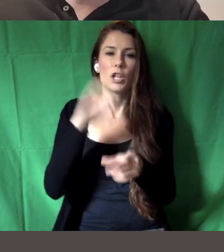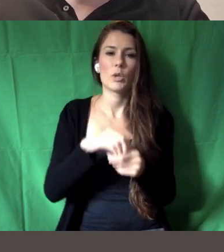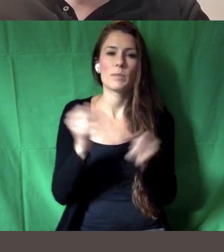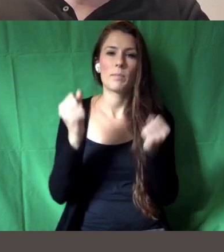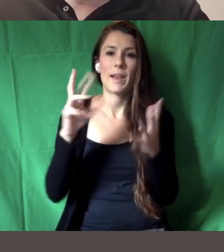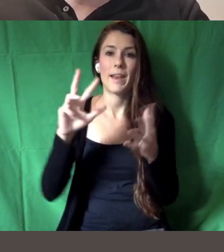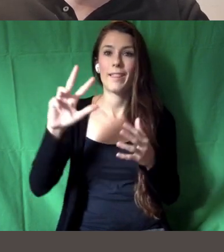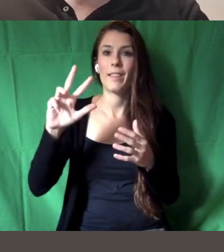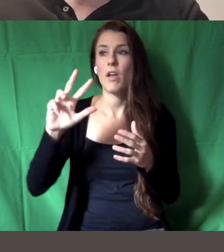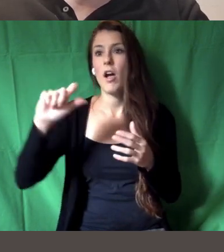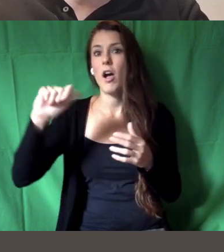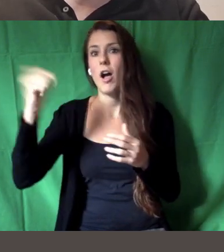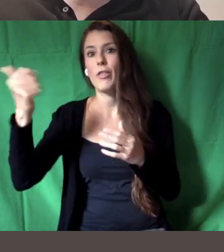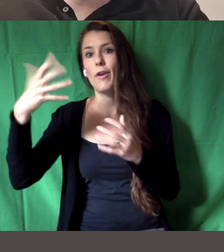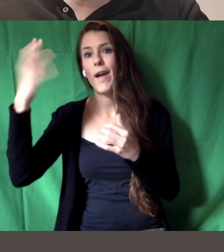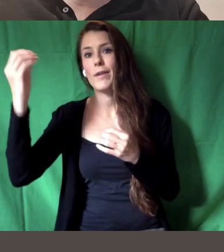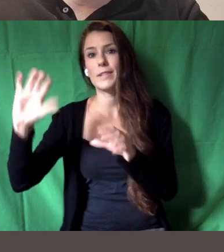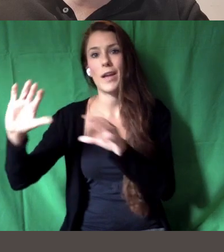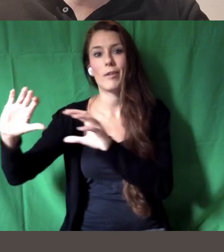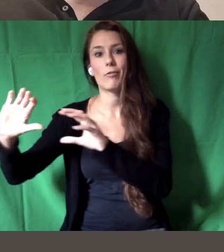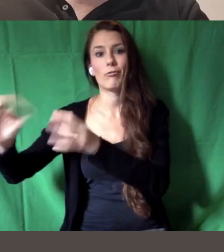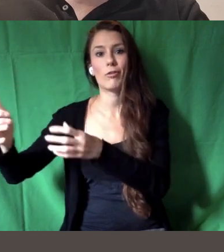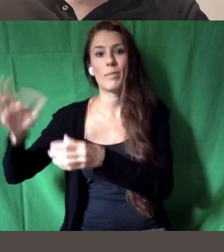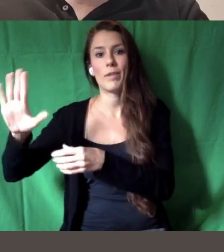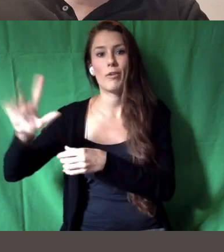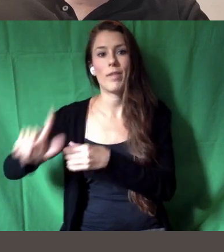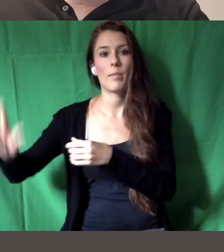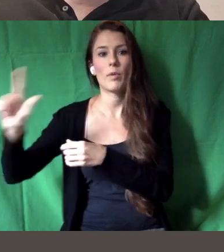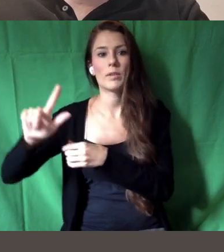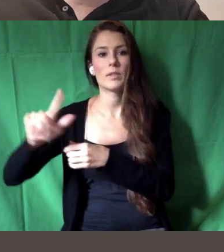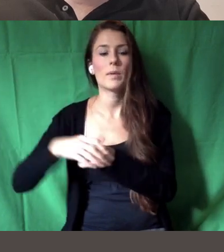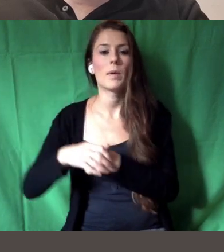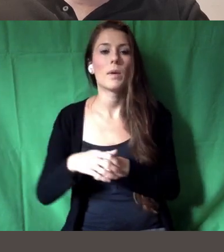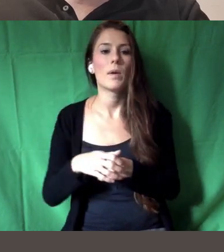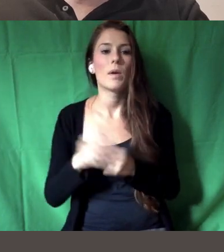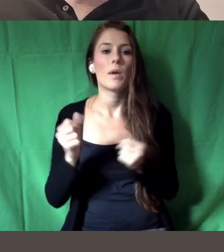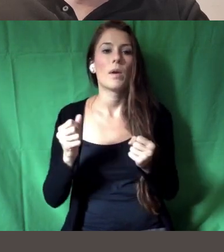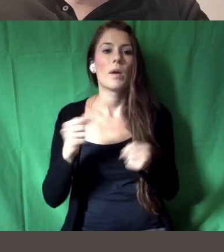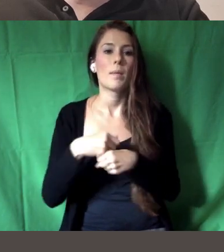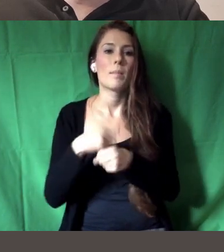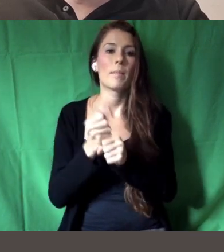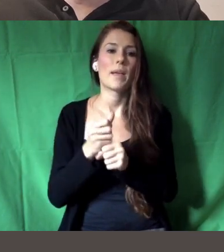might create some confusions here. And the last advice, make your cloud architects to pay for